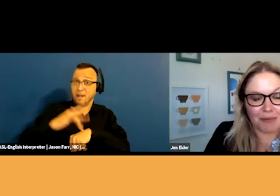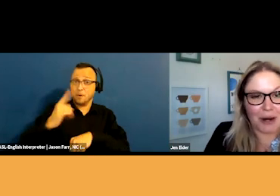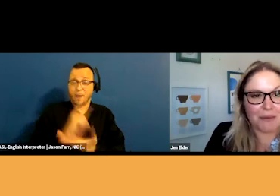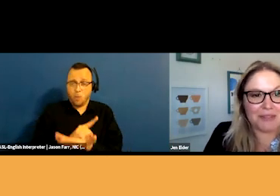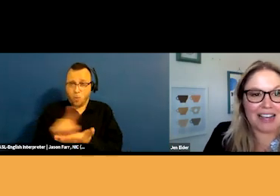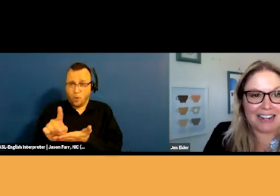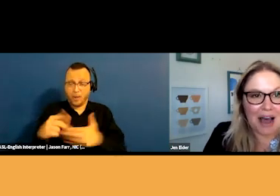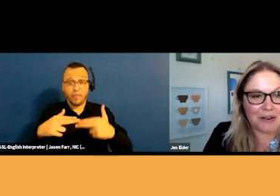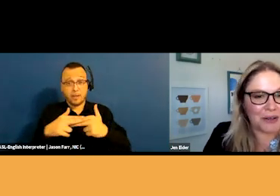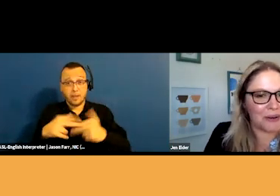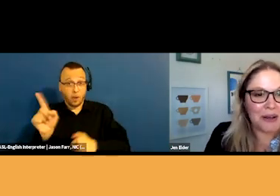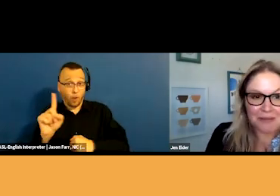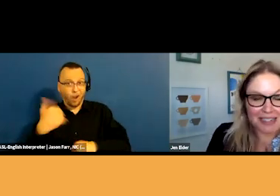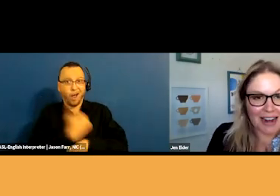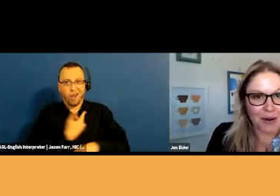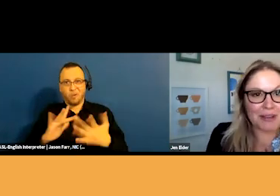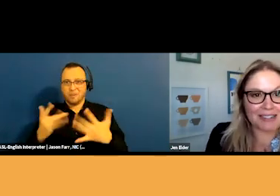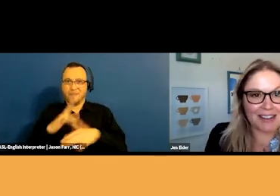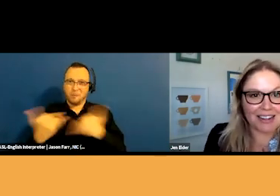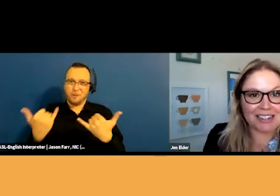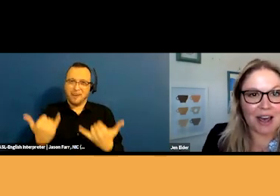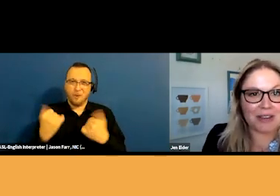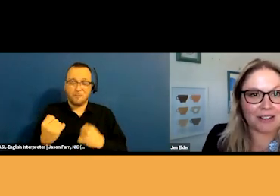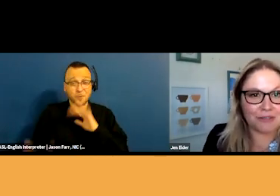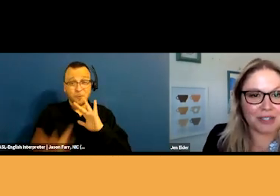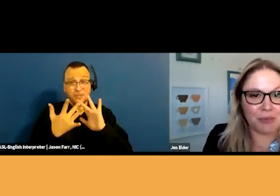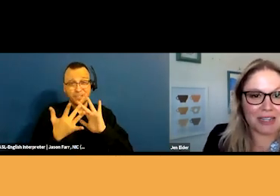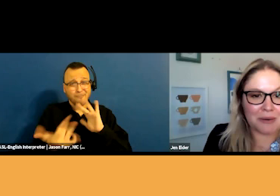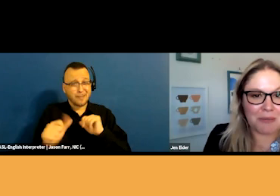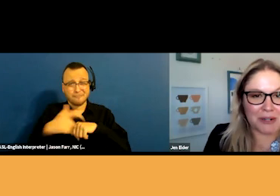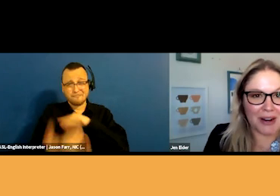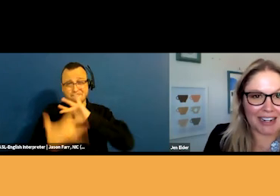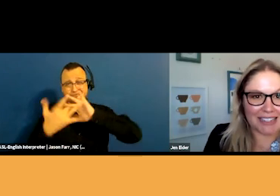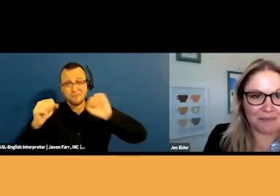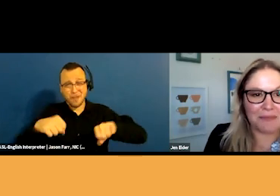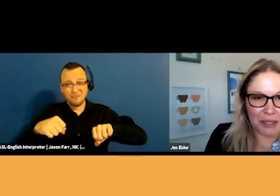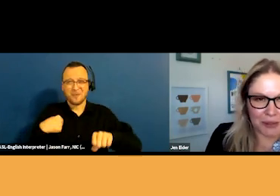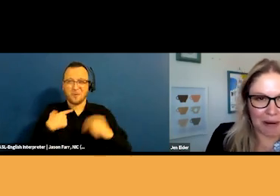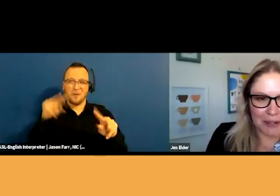who are in a crisis. So thank you so much and be in touch with the Homeless and Housing Resource Team